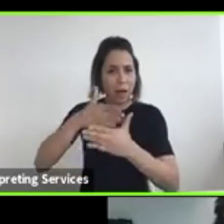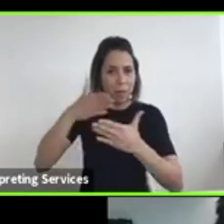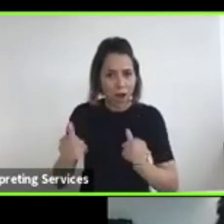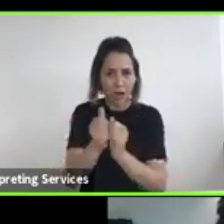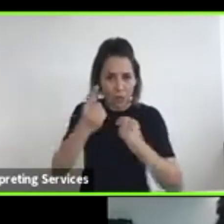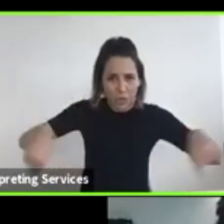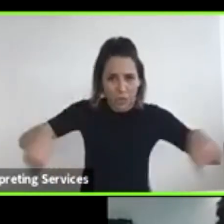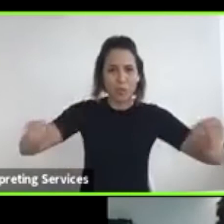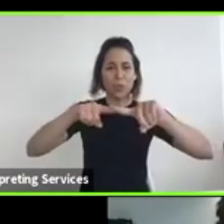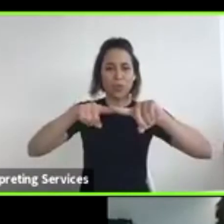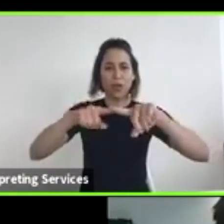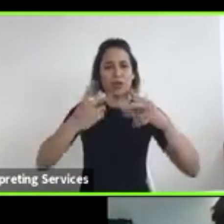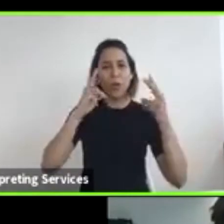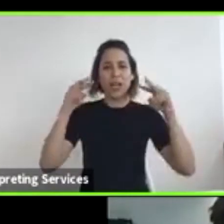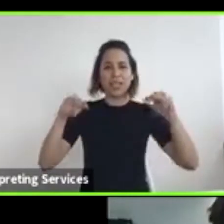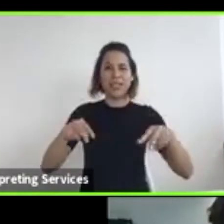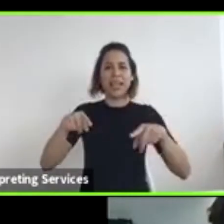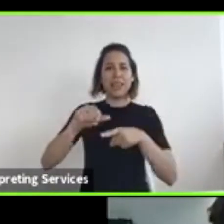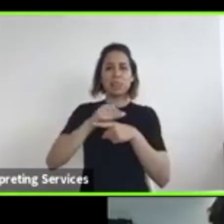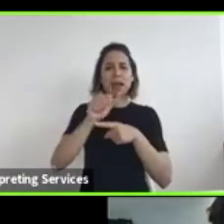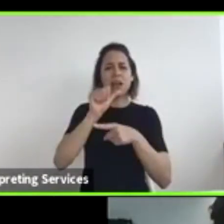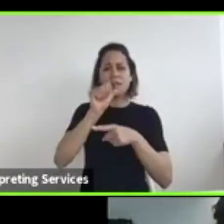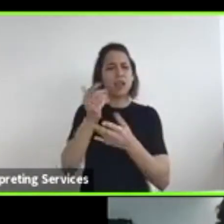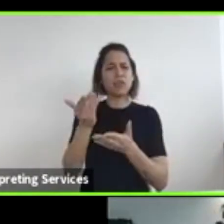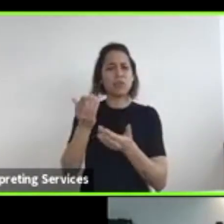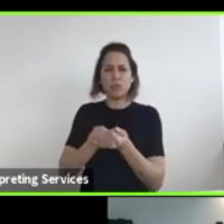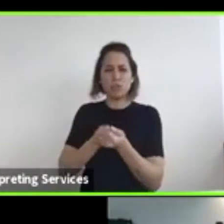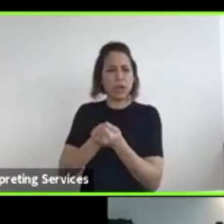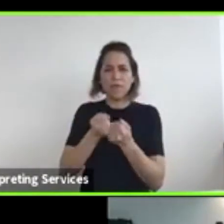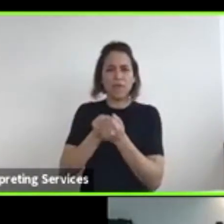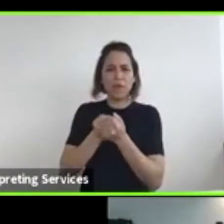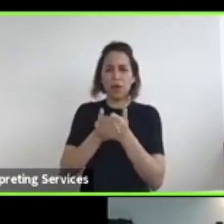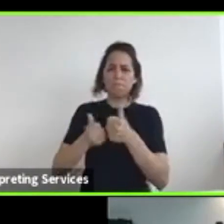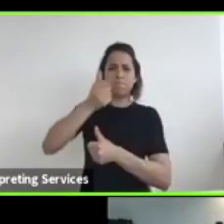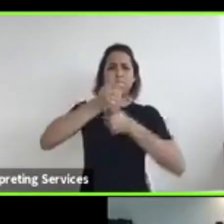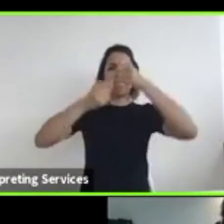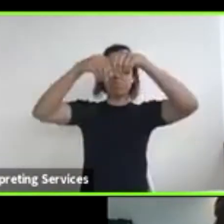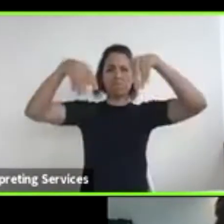A WAY TO NOT REINFORCE HIERARCHIES BUT HOW AM I BRINGING, THE RESOURCES, THAT, ARE AT